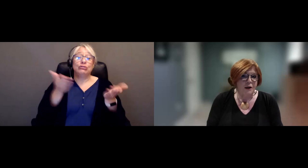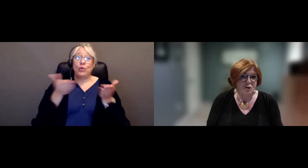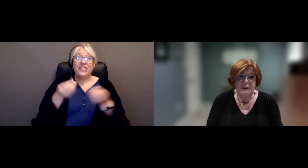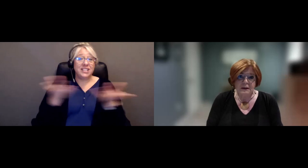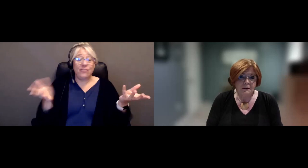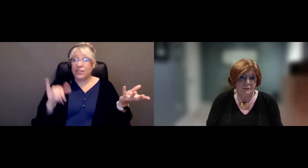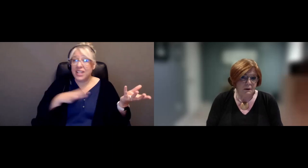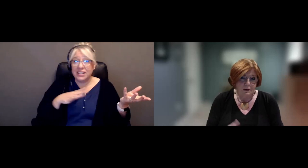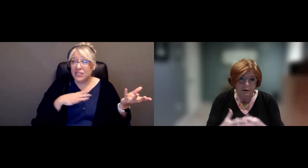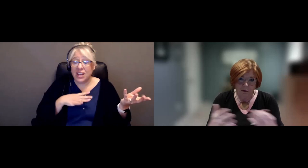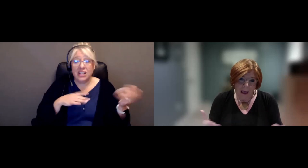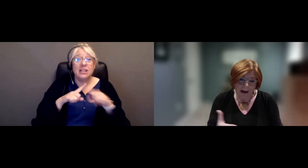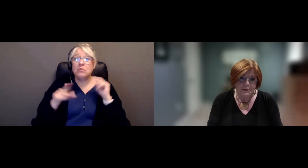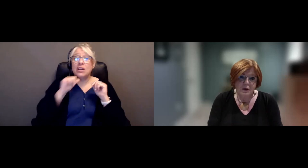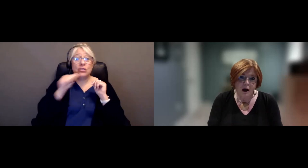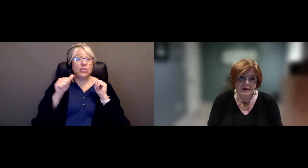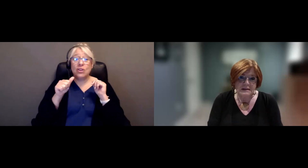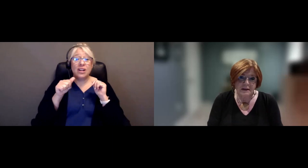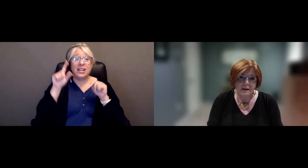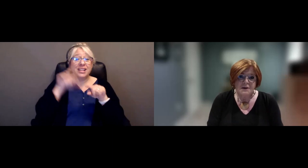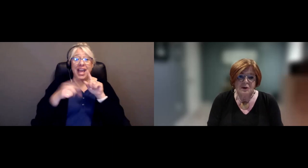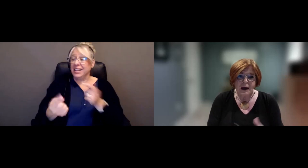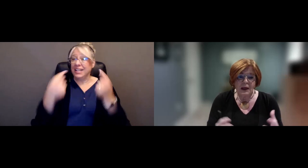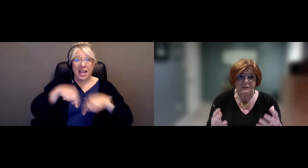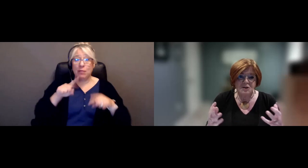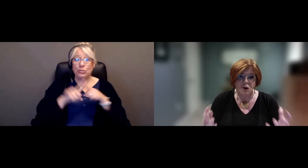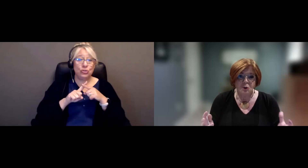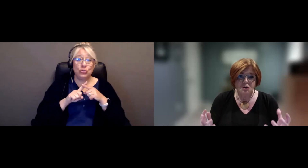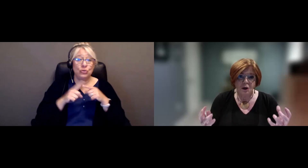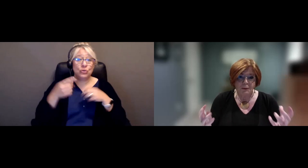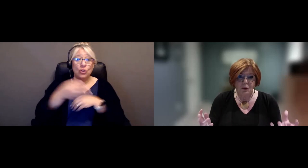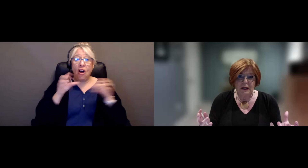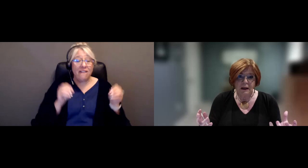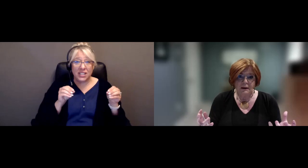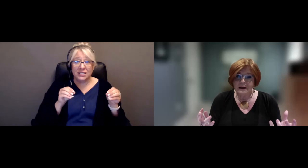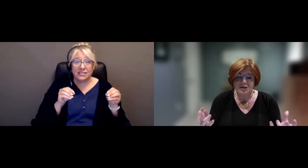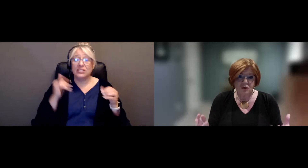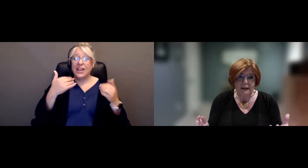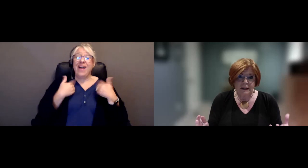not doing -- you can't come to an office. So now we have this huge community that is struggling.